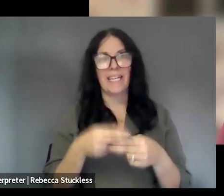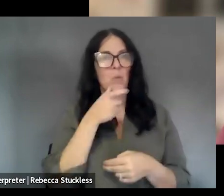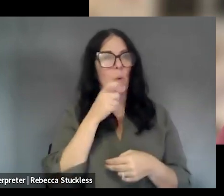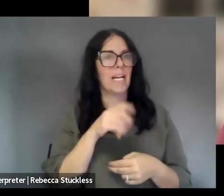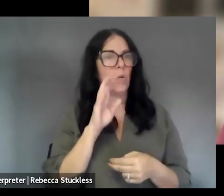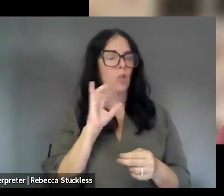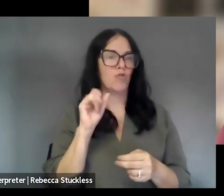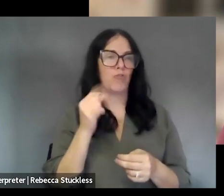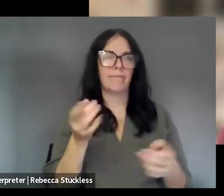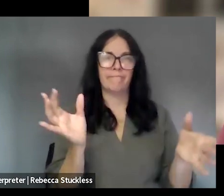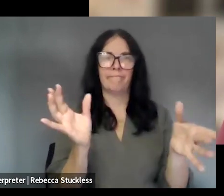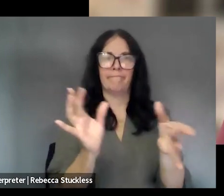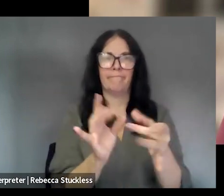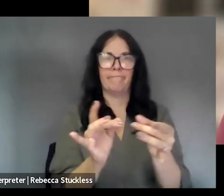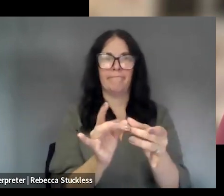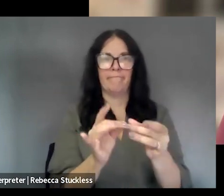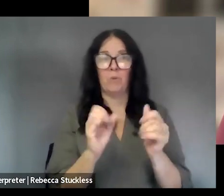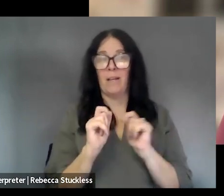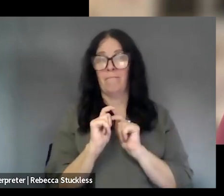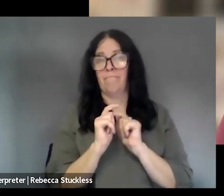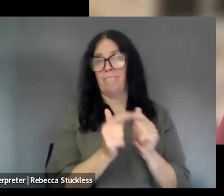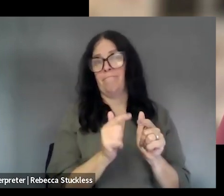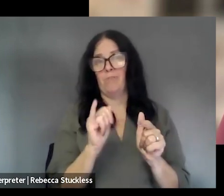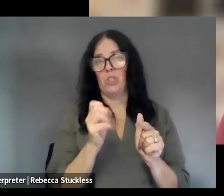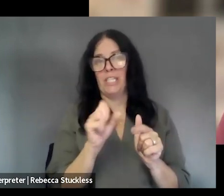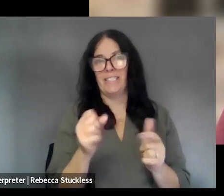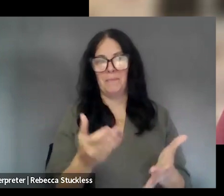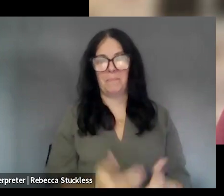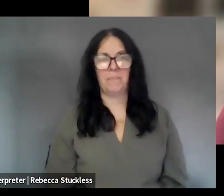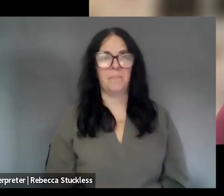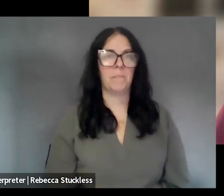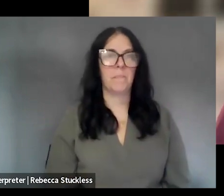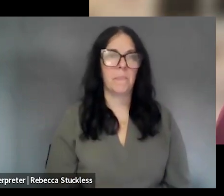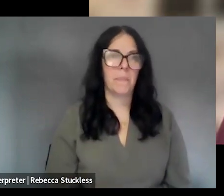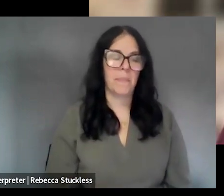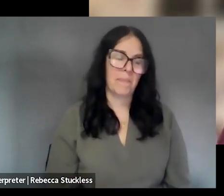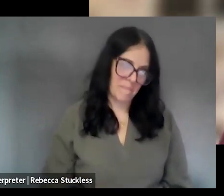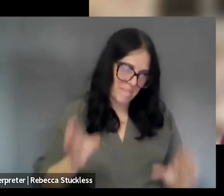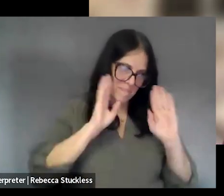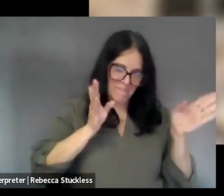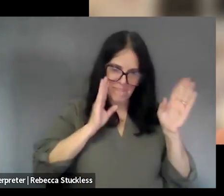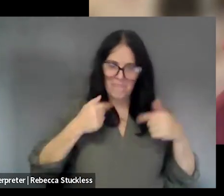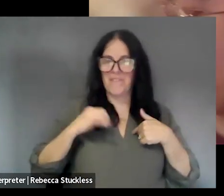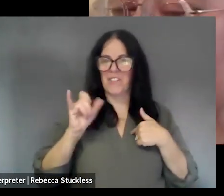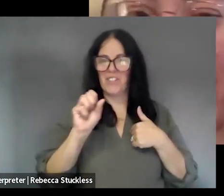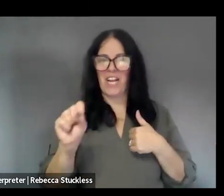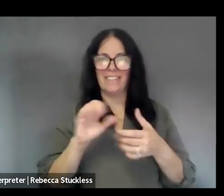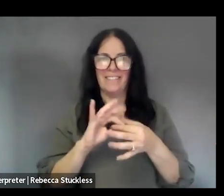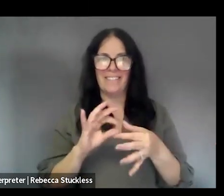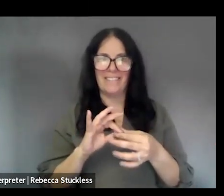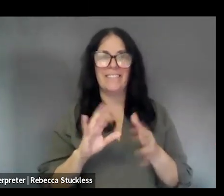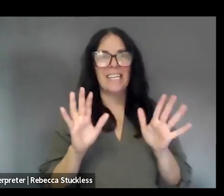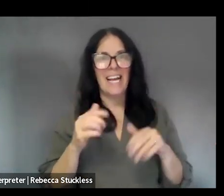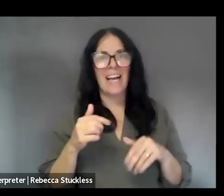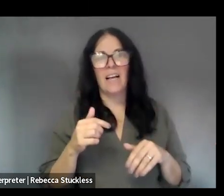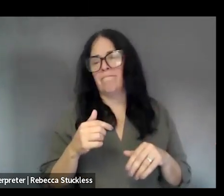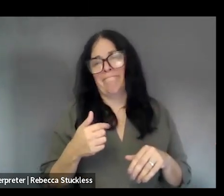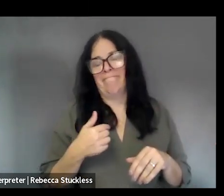chatting away, so I'm going to hand it over. JESS: Hello, this is Jess. I do best just talking,